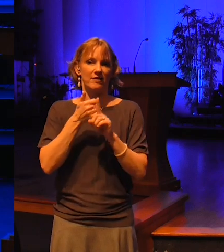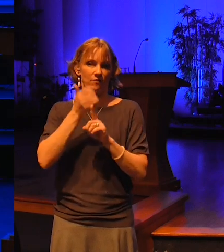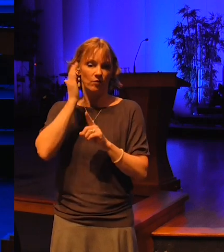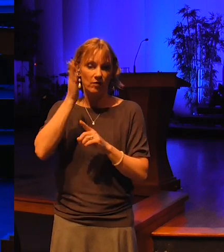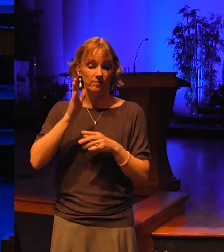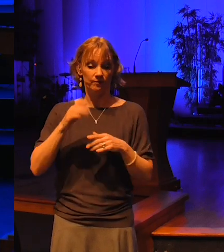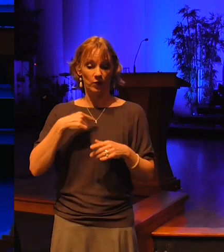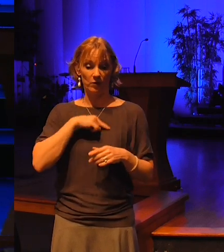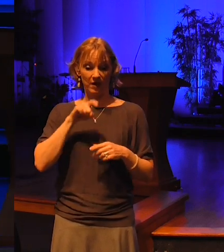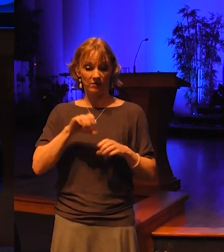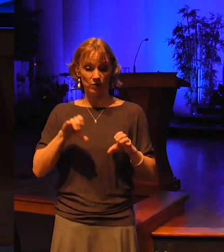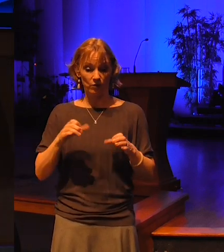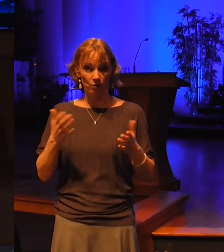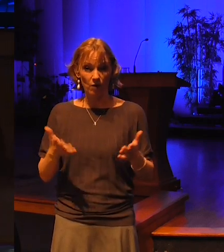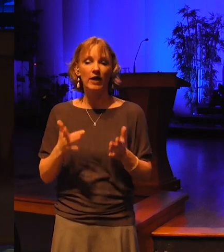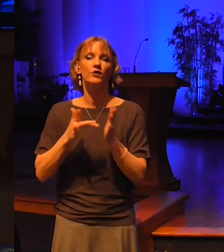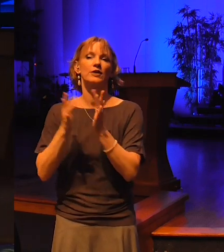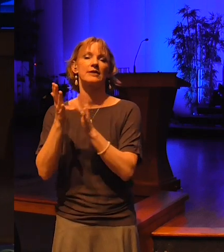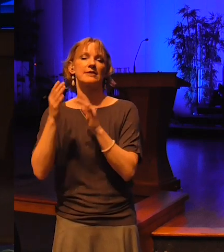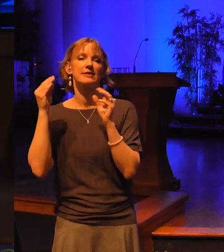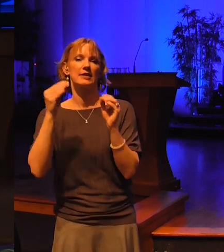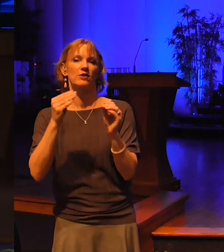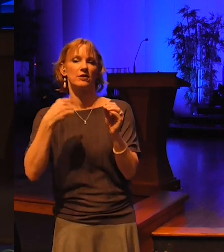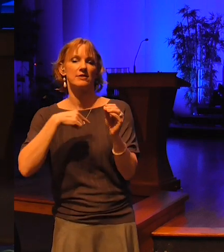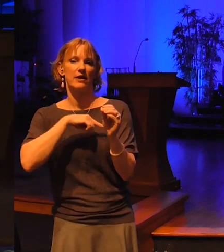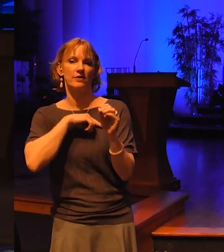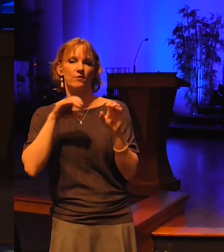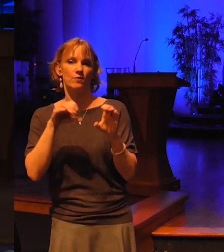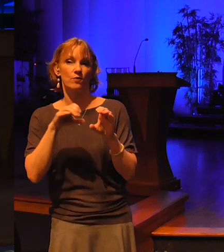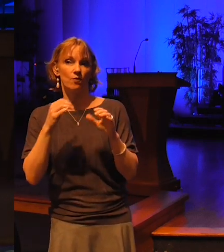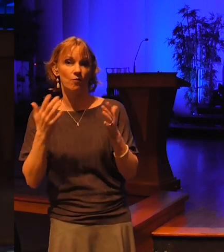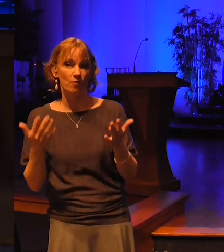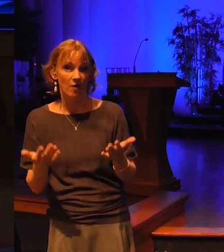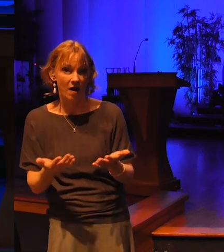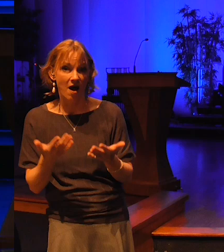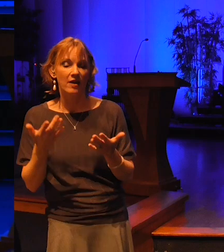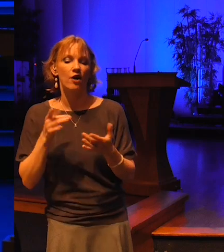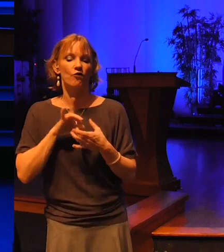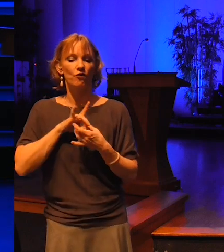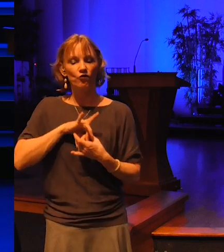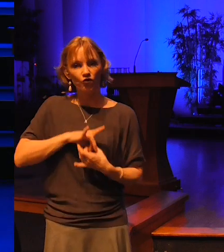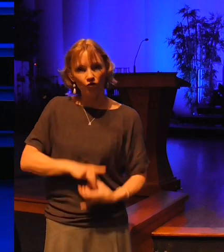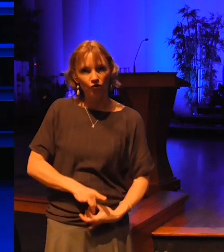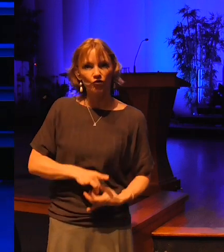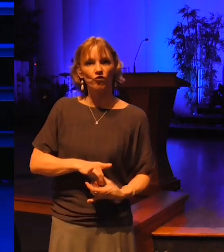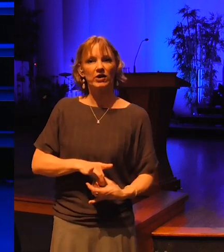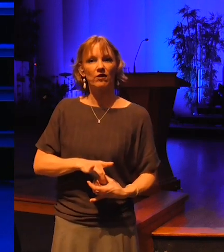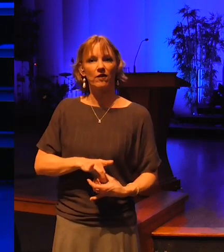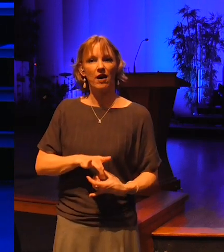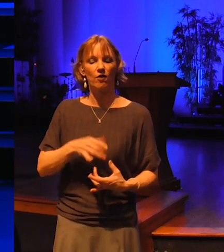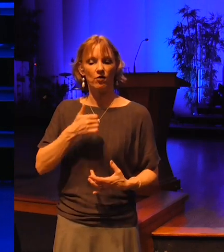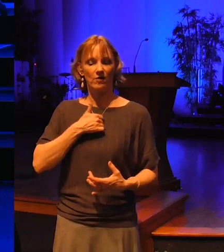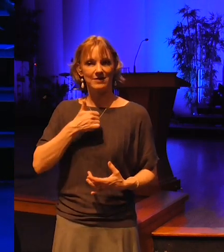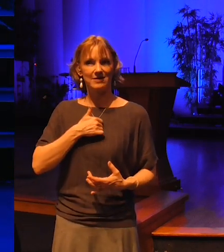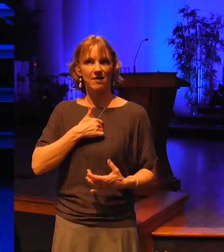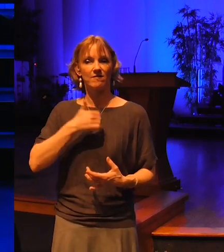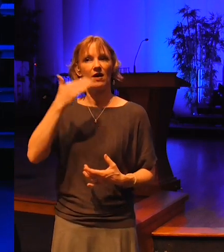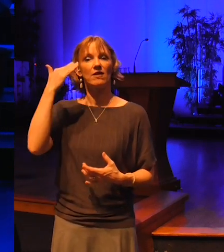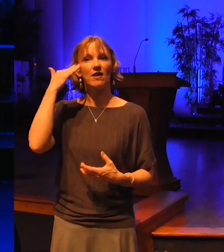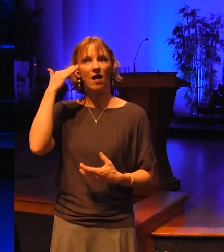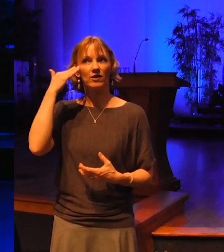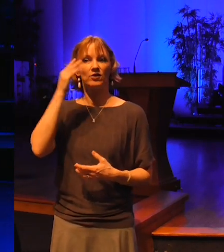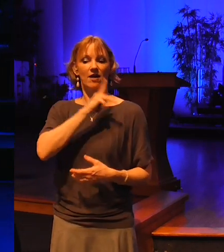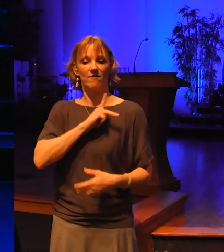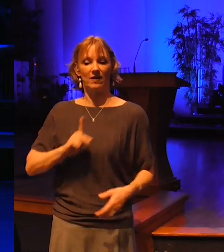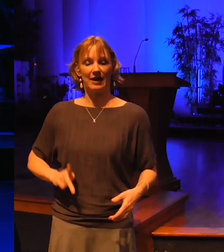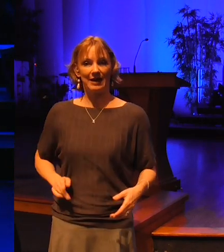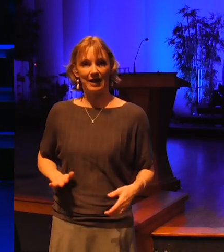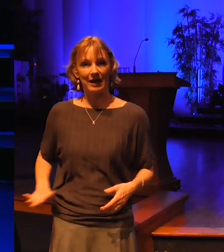Jesus teaches us to do it's to regground ourselves in the knowledge of the kingdom of heaven he used